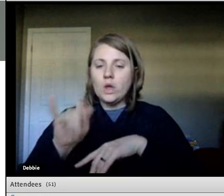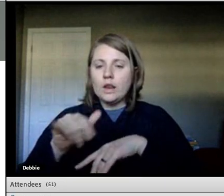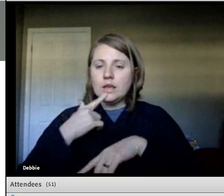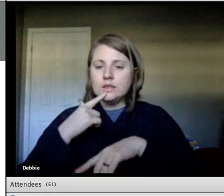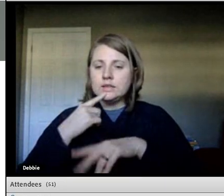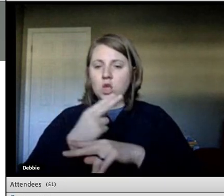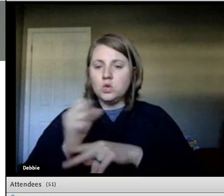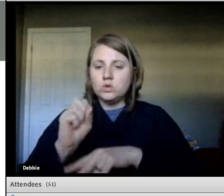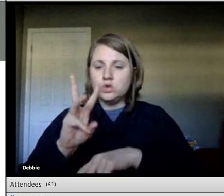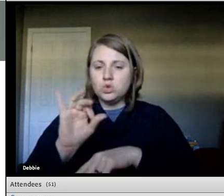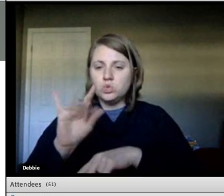Okay.